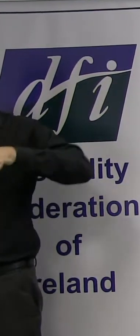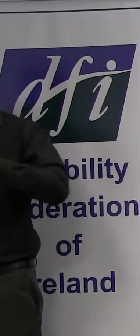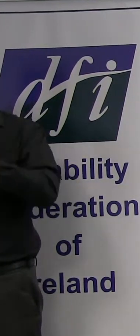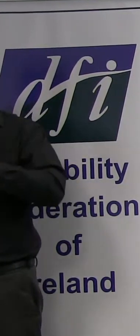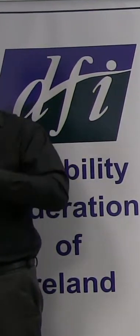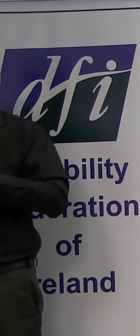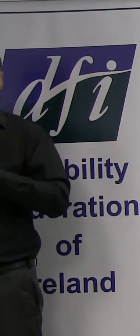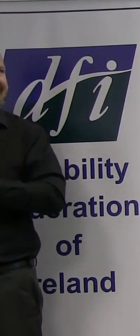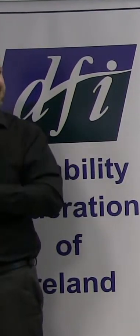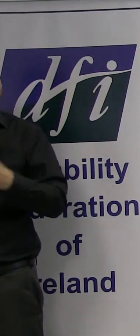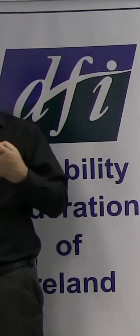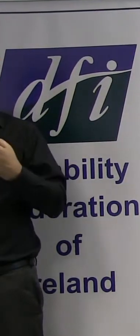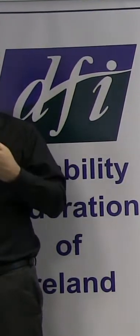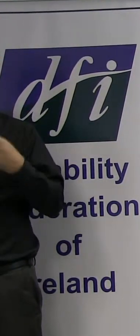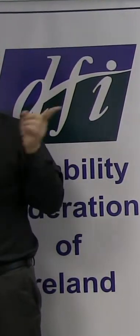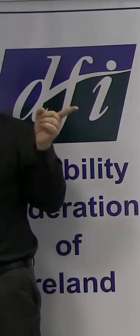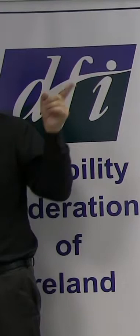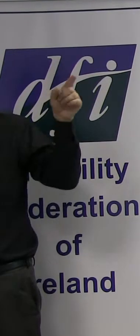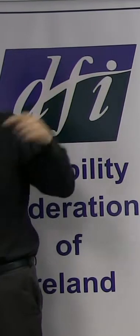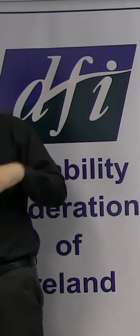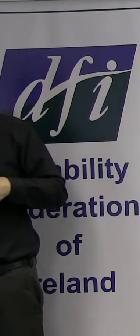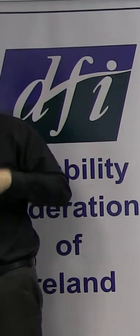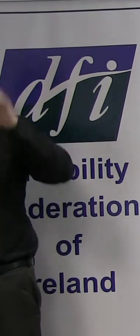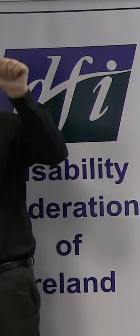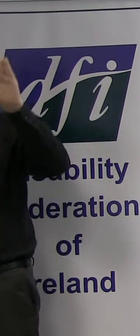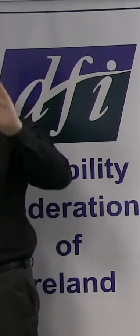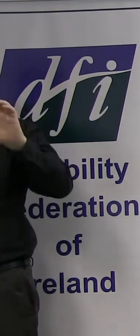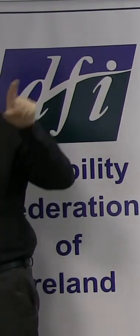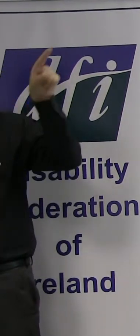during the public benefits so like policy if you you know if you're